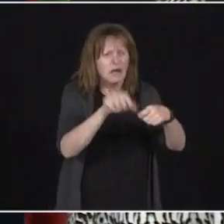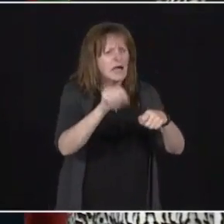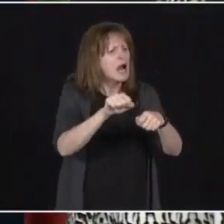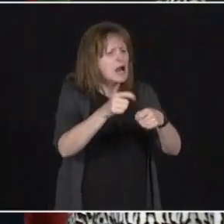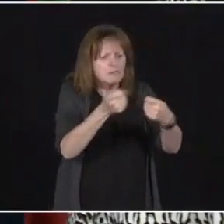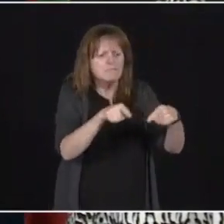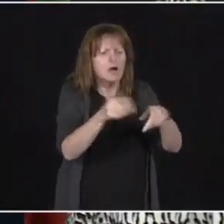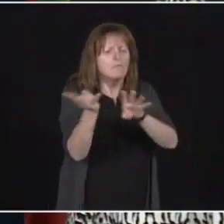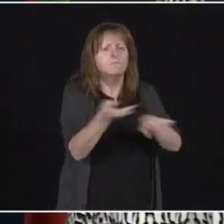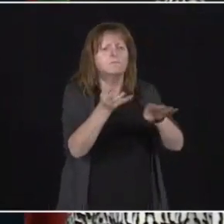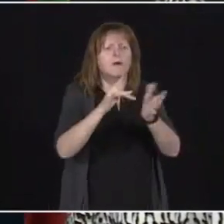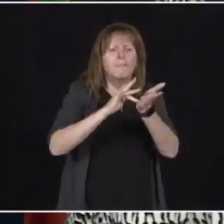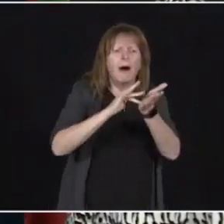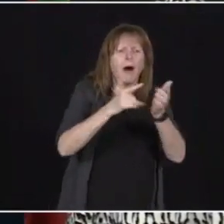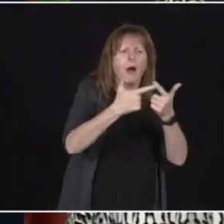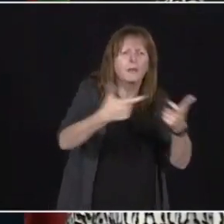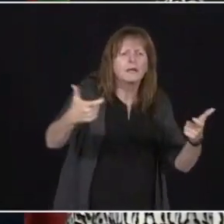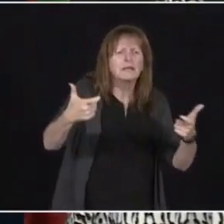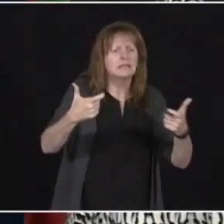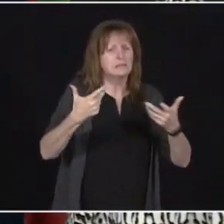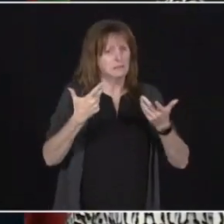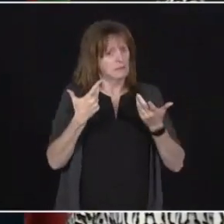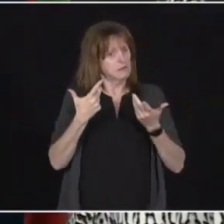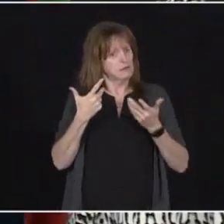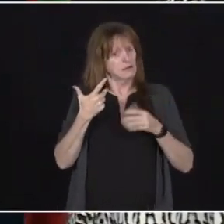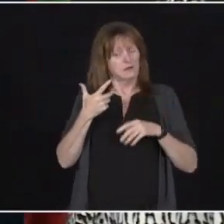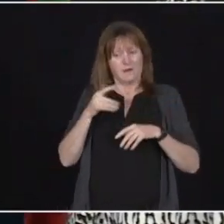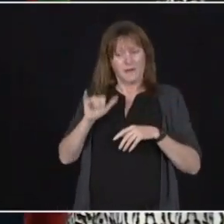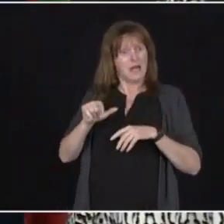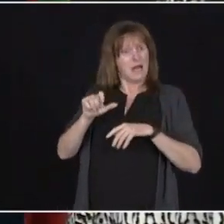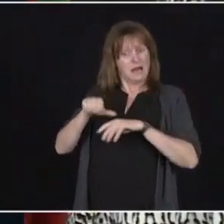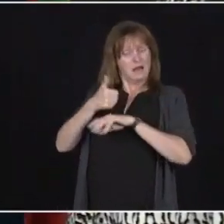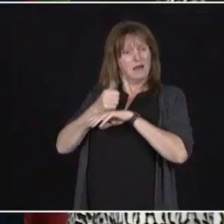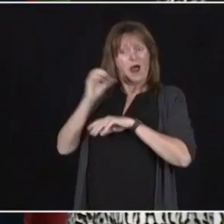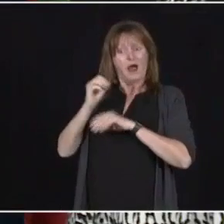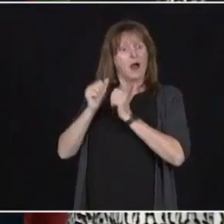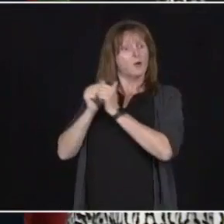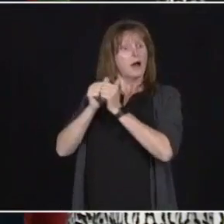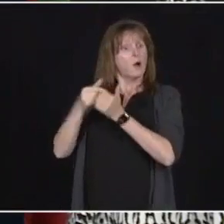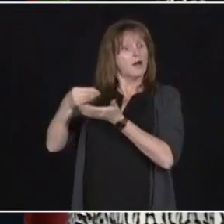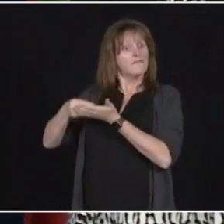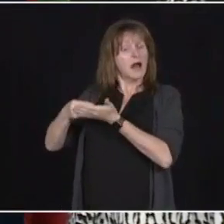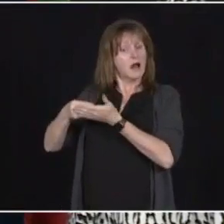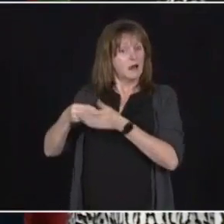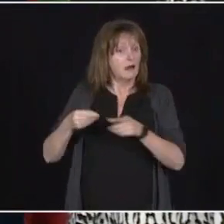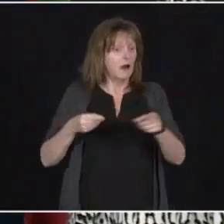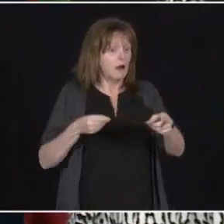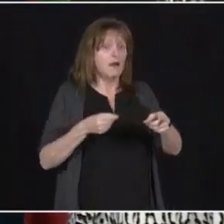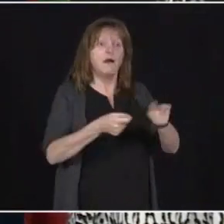We stepped up the Ontario together fund to help businesses retool and switch overproduction.